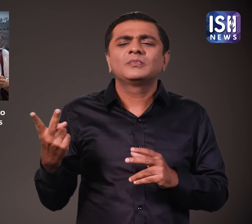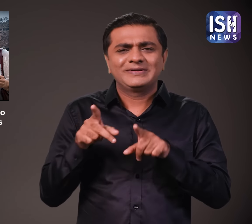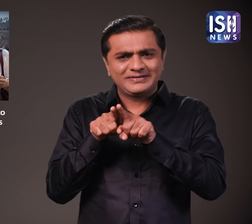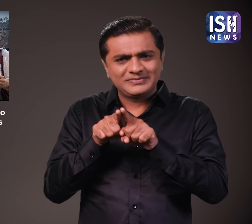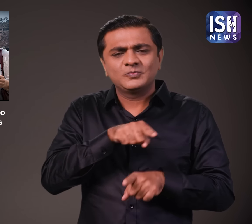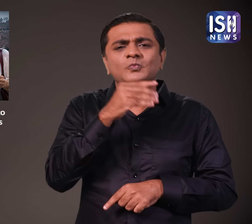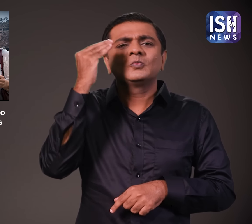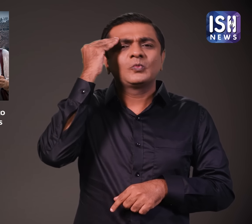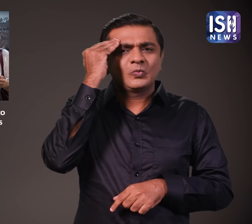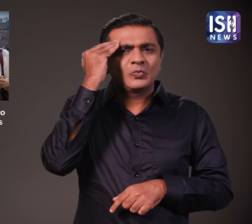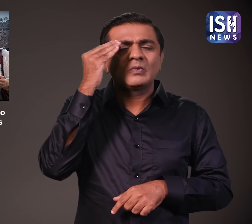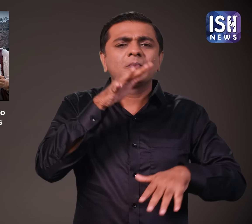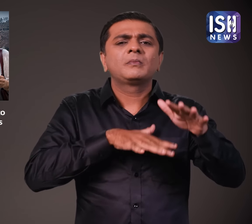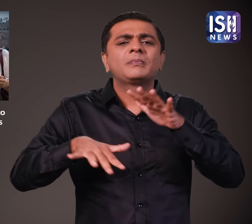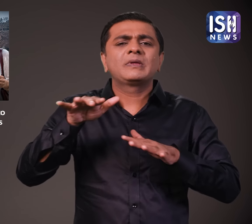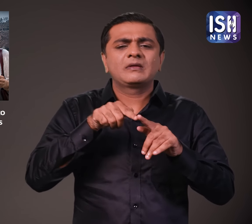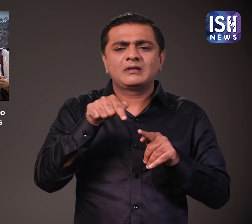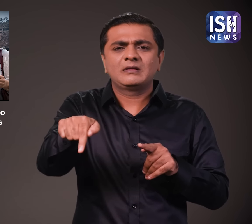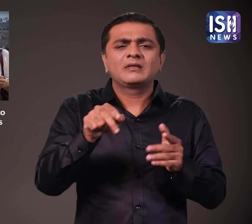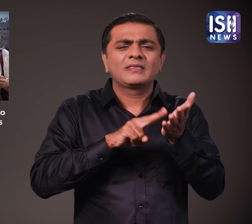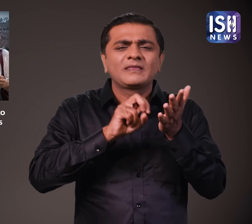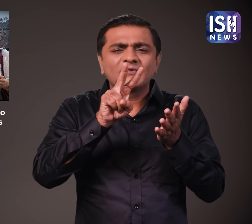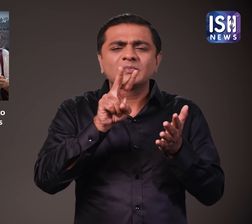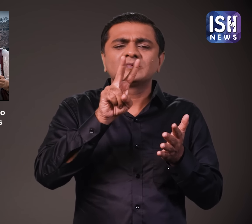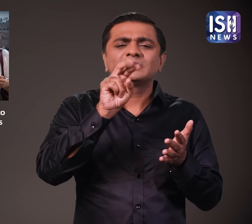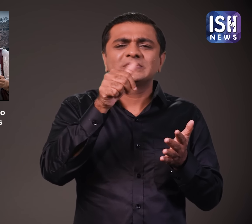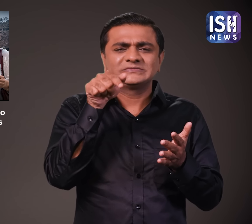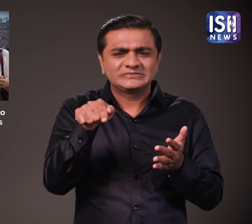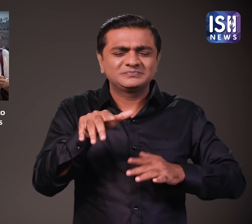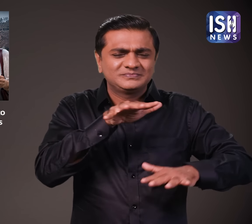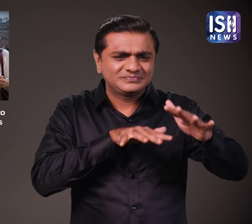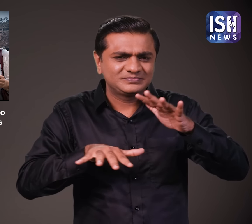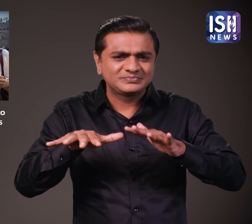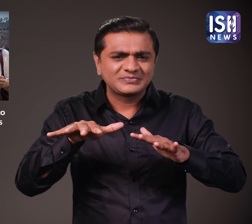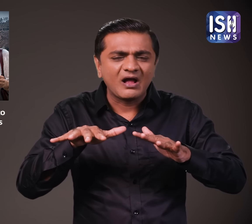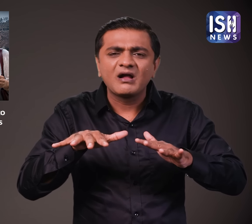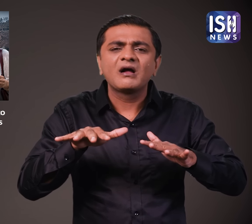They said, their wedding was originally scheduled for November 2026.